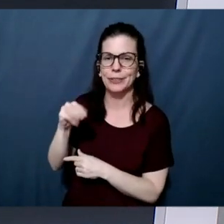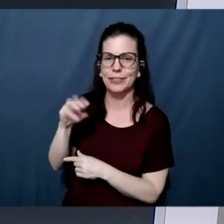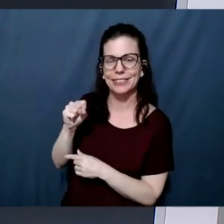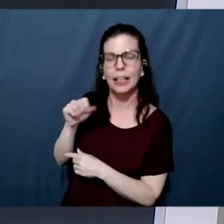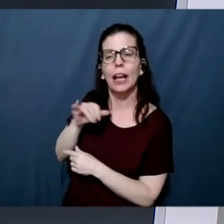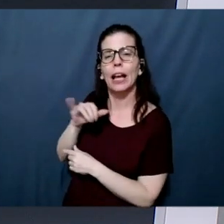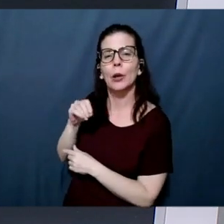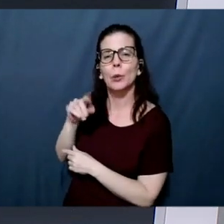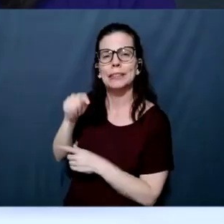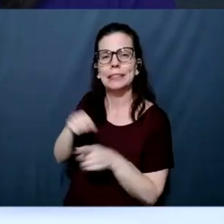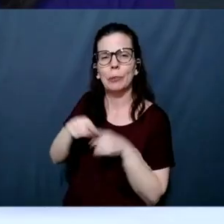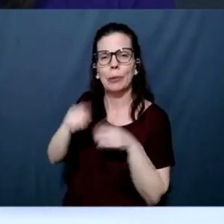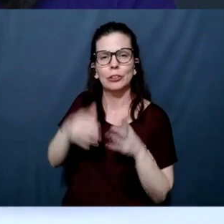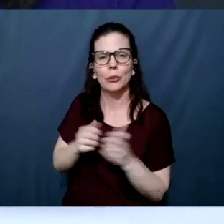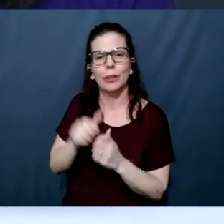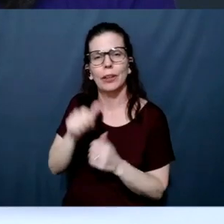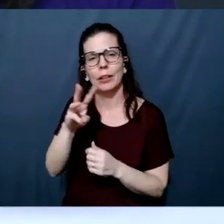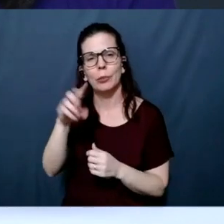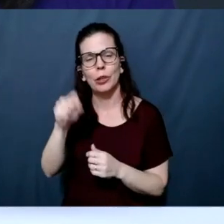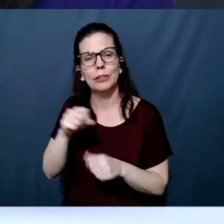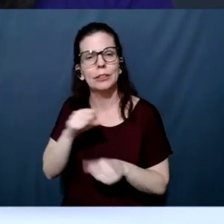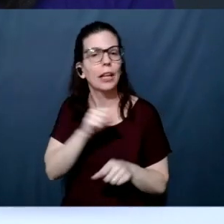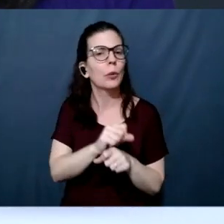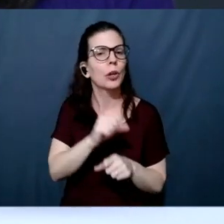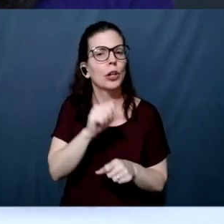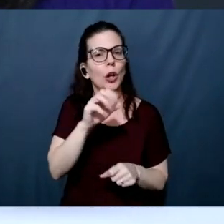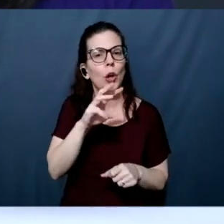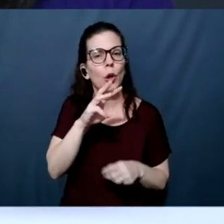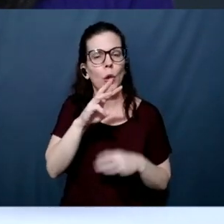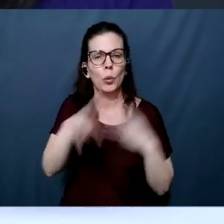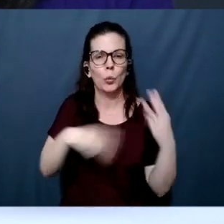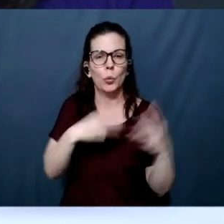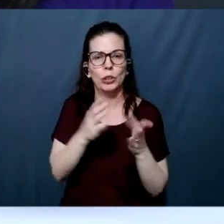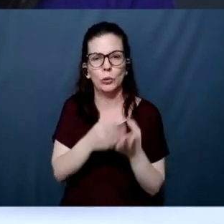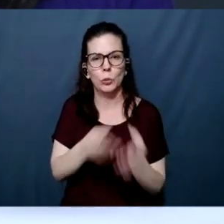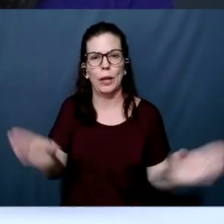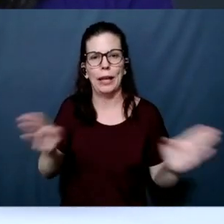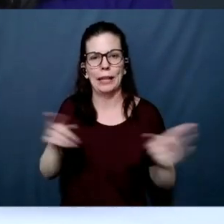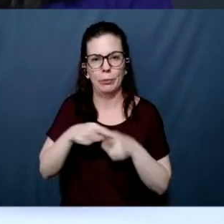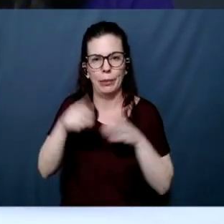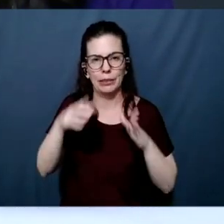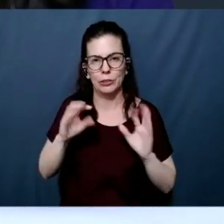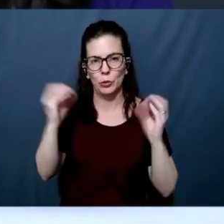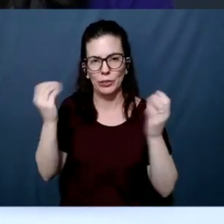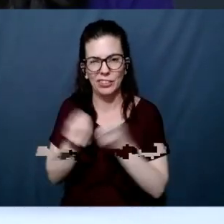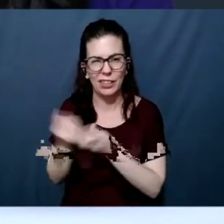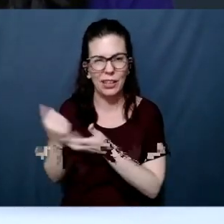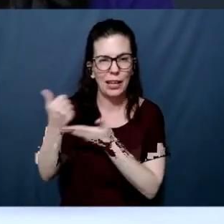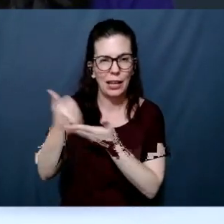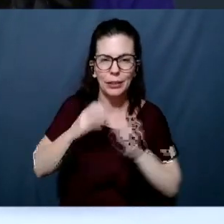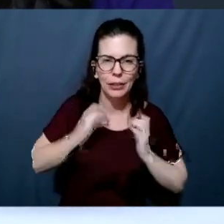And I work in the worldwide specialist organization, basically helping customers convert their business outcomes